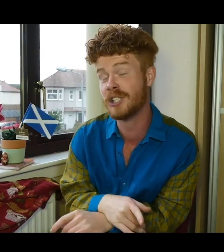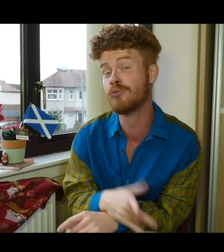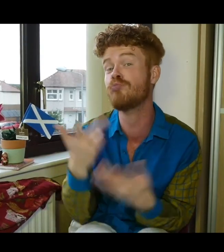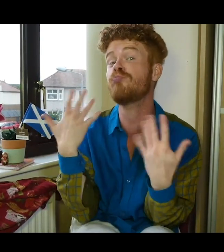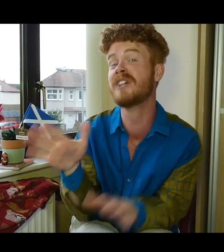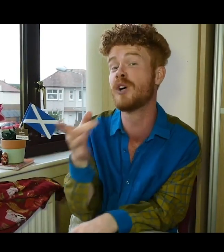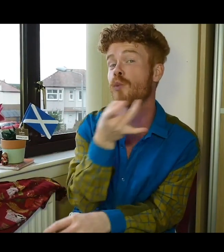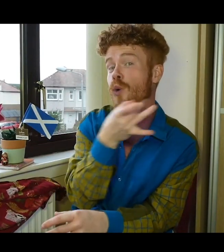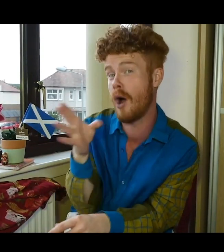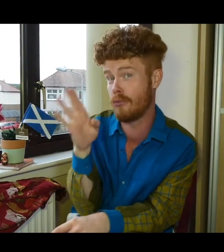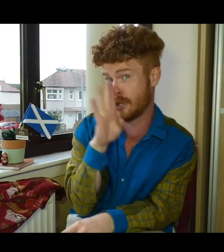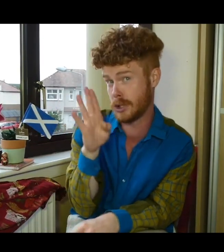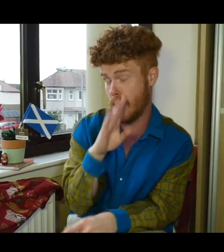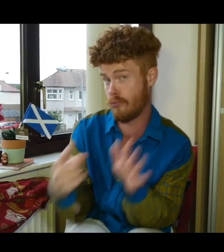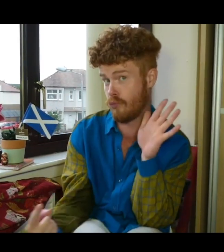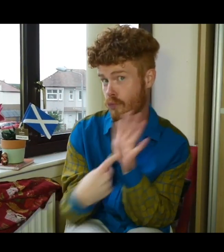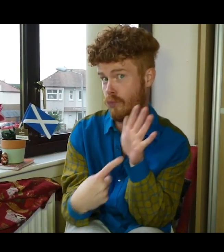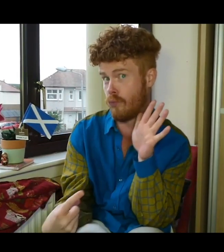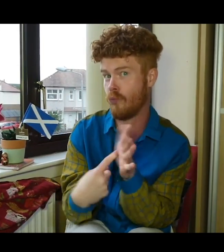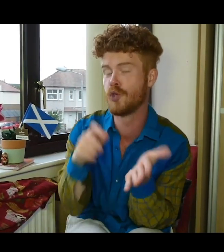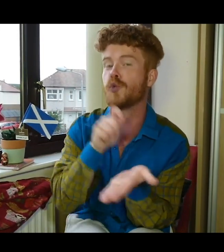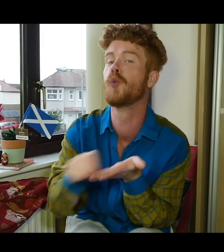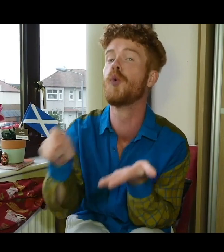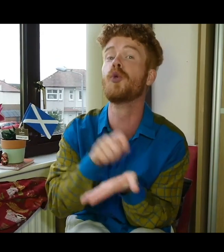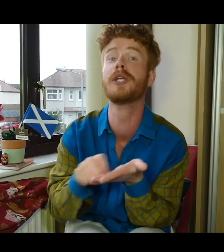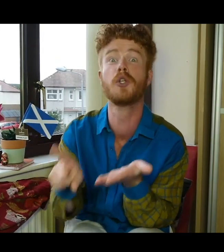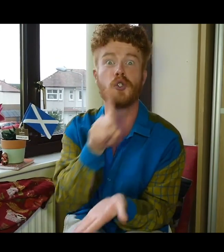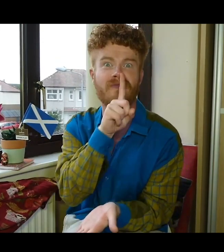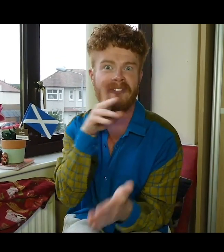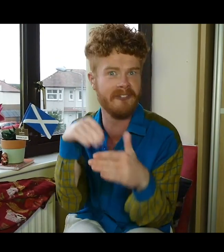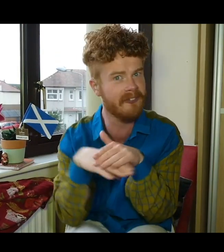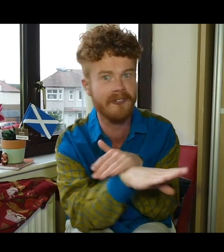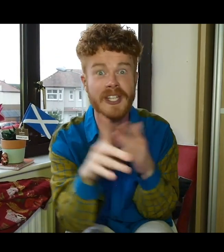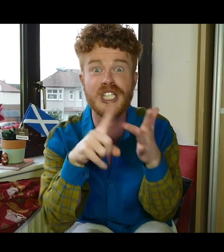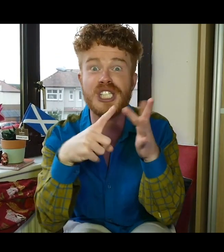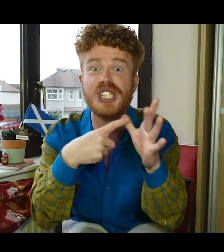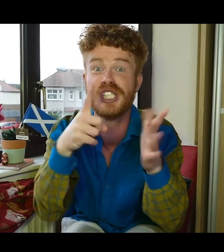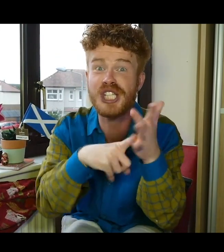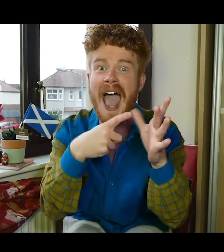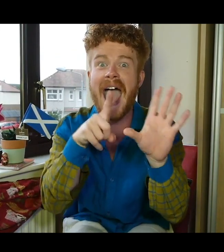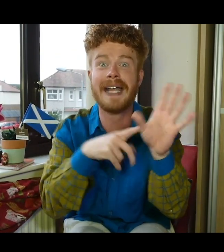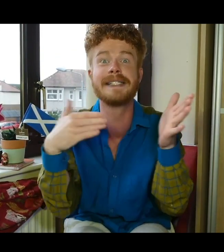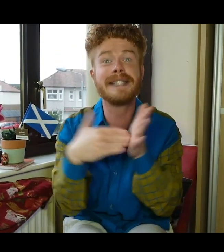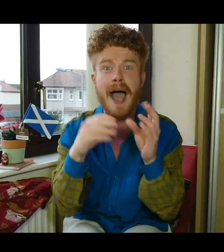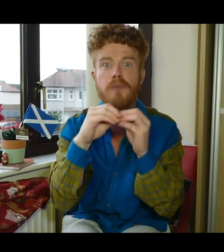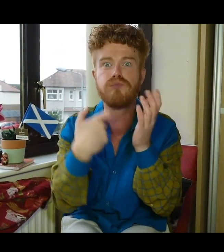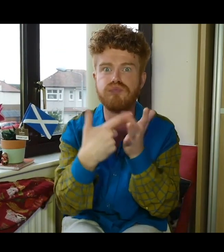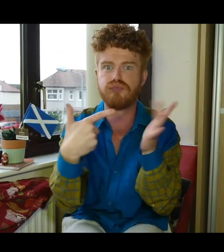And once she pretended to be an important journalist so she could sneak into Jay Z's Brit Awards party.